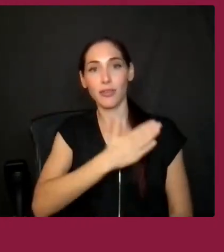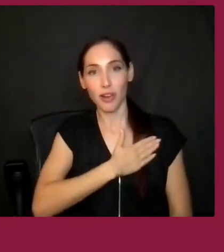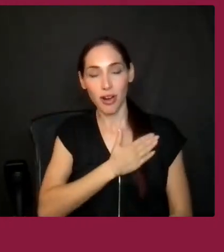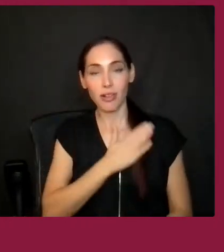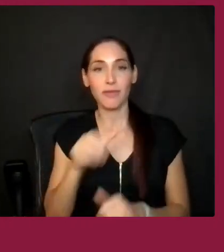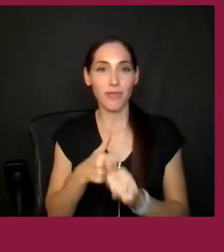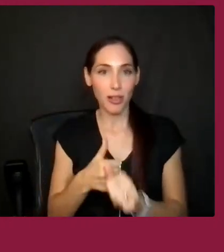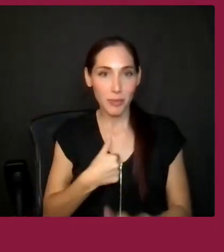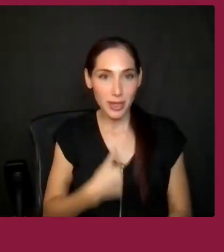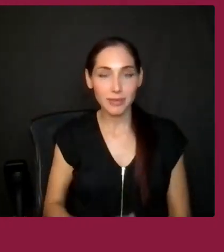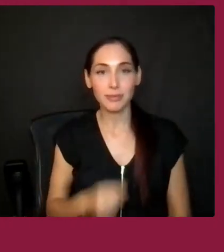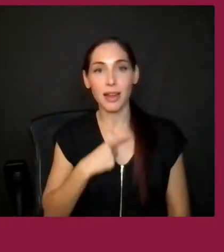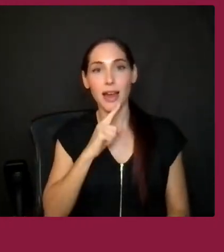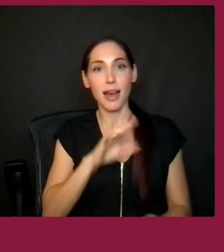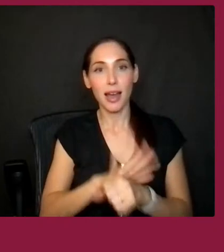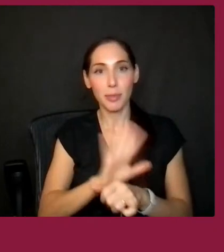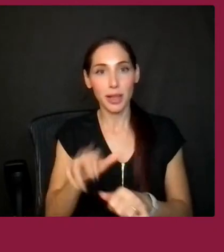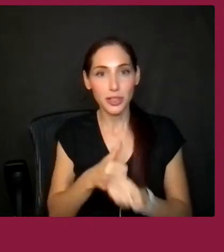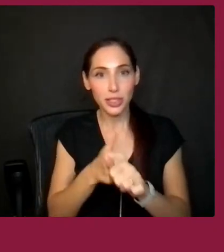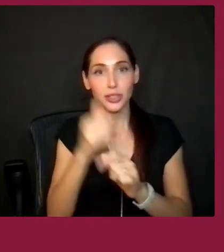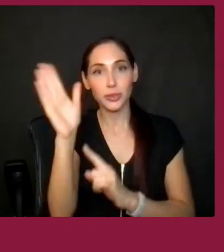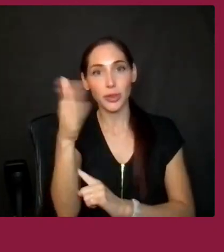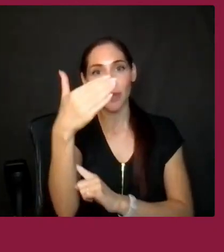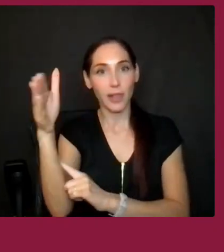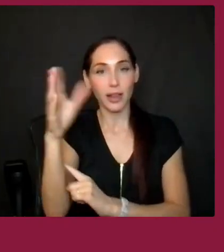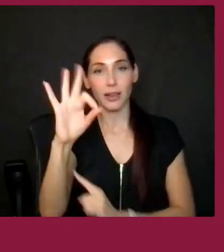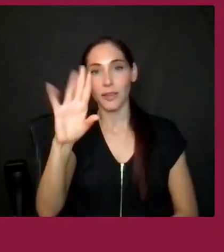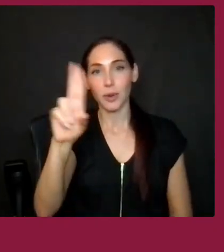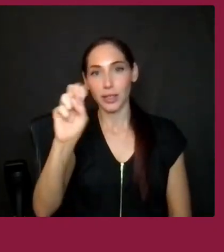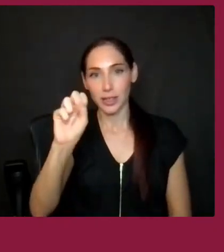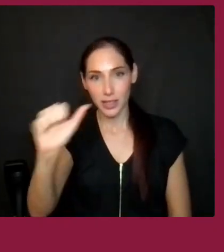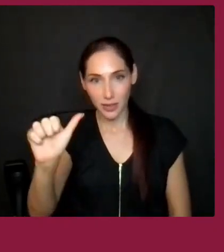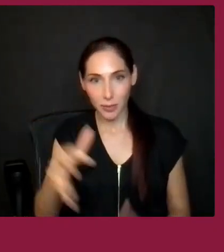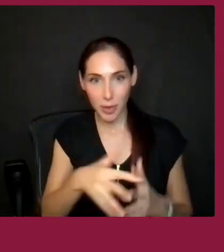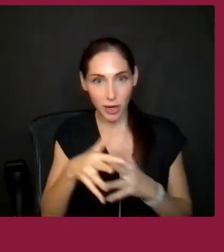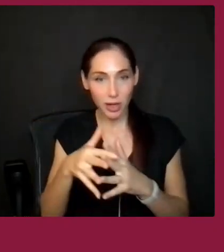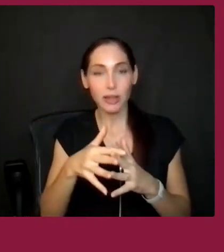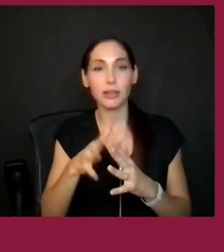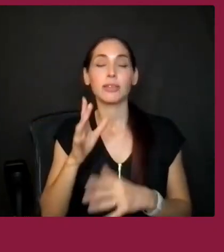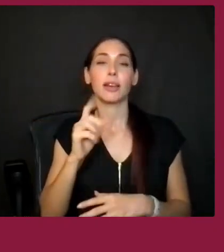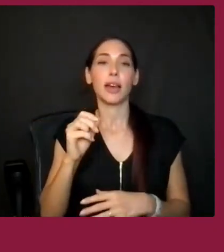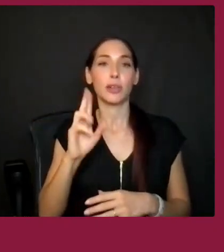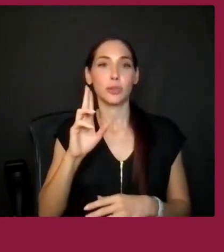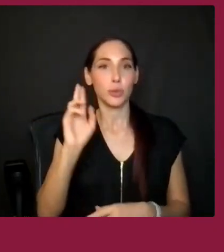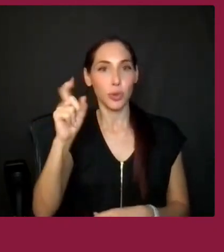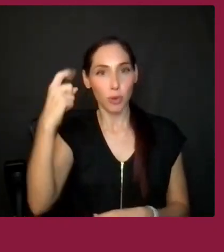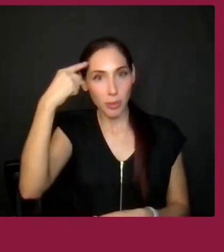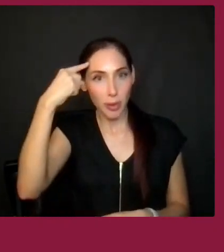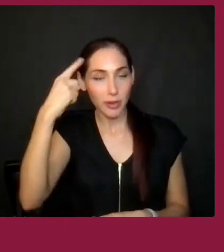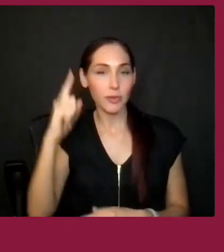I pledge allegiance to the flag of the United States of America and to the Republic for